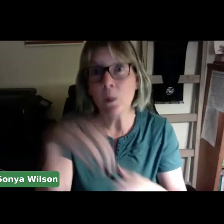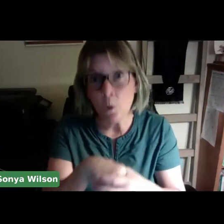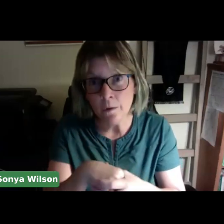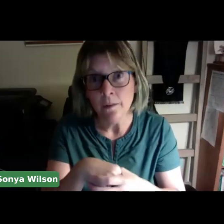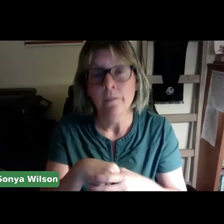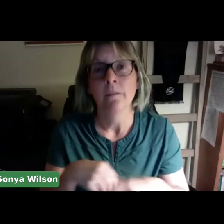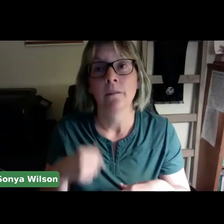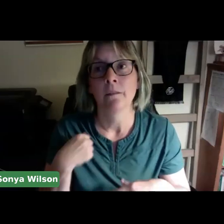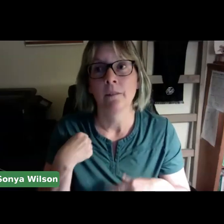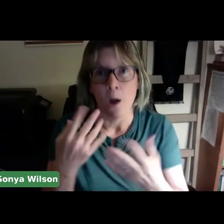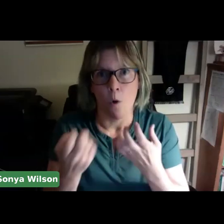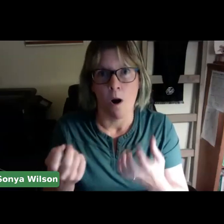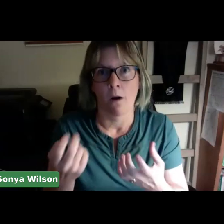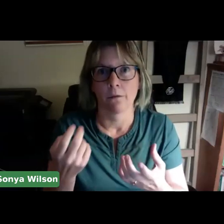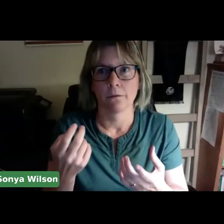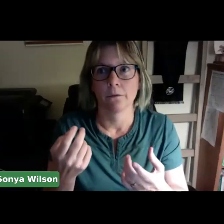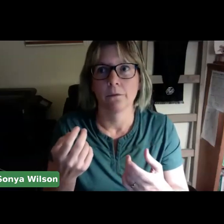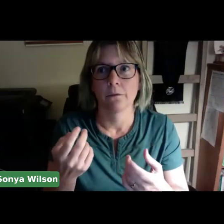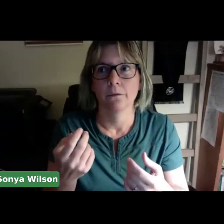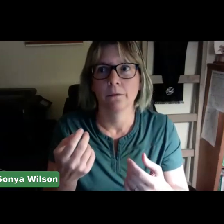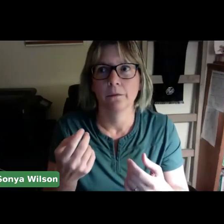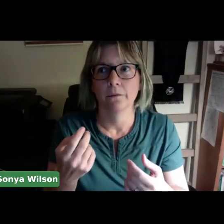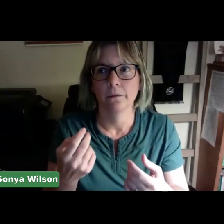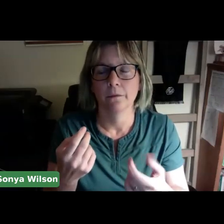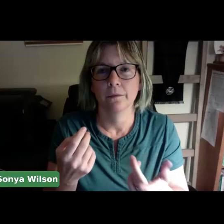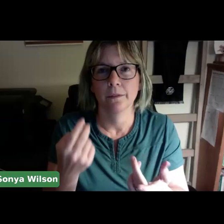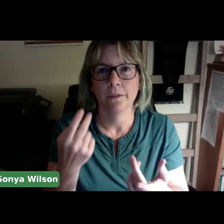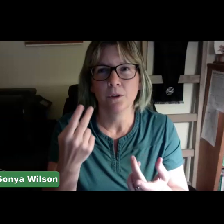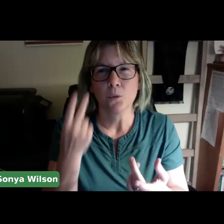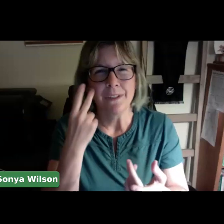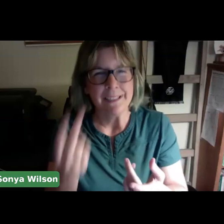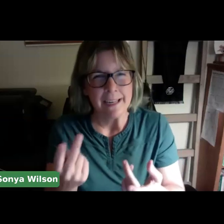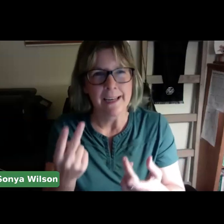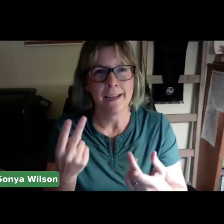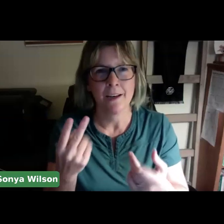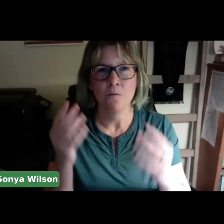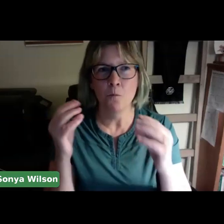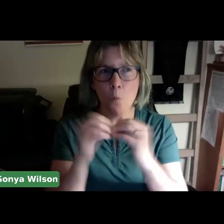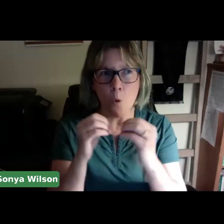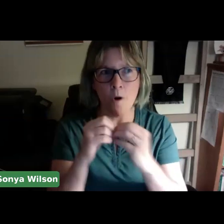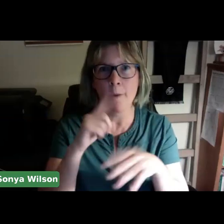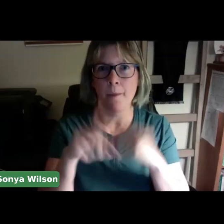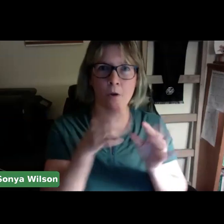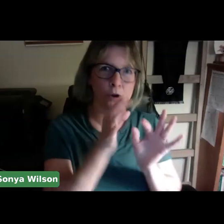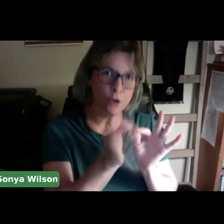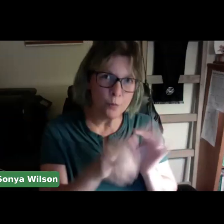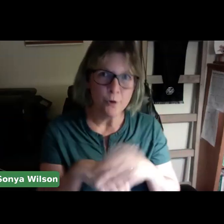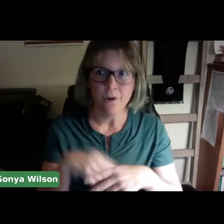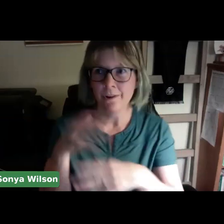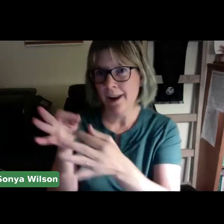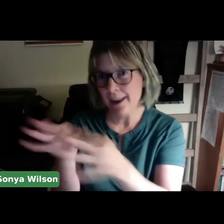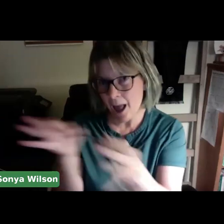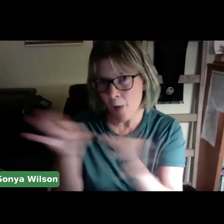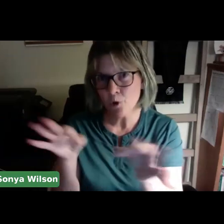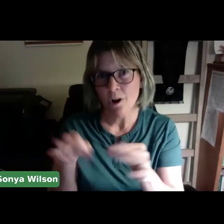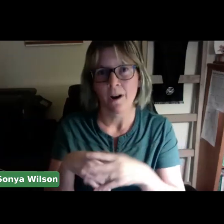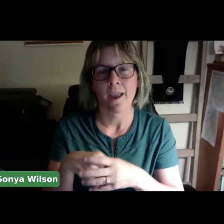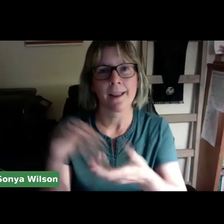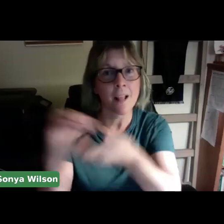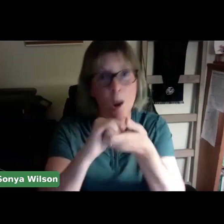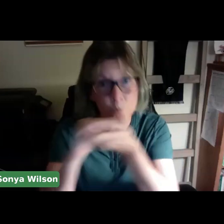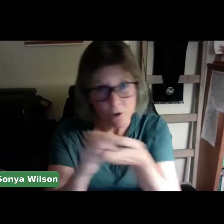When people say, yes, we're inclusive, absolutely. We want you here. I wanna be able to see more.